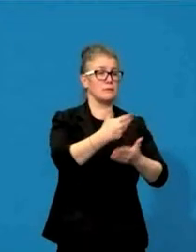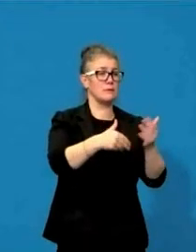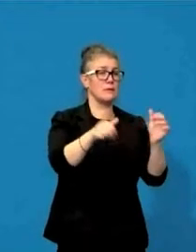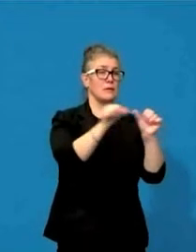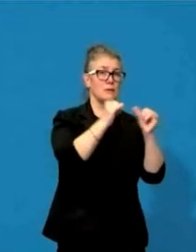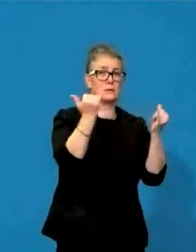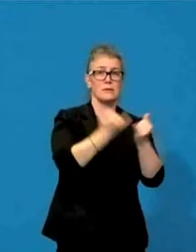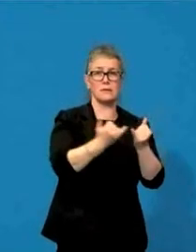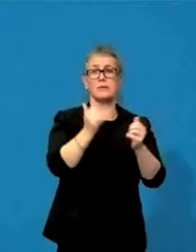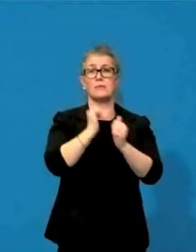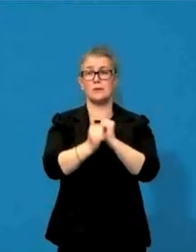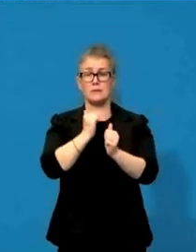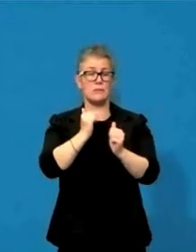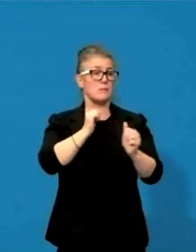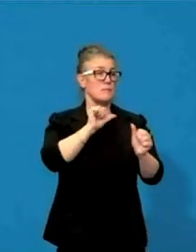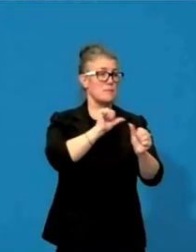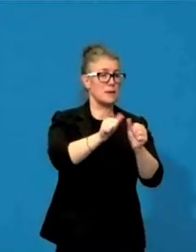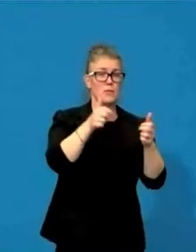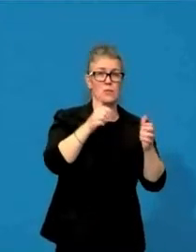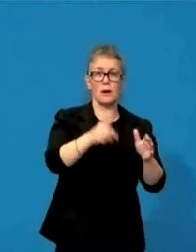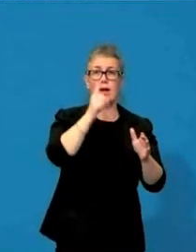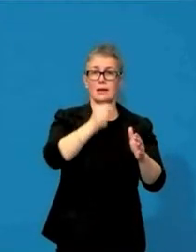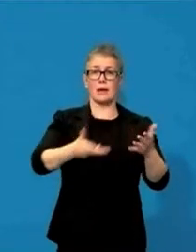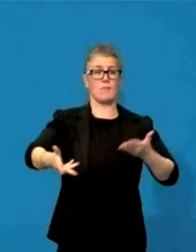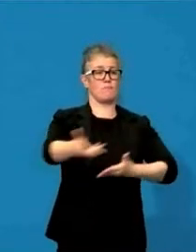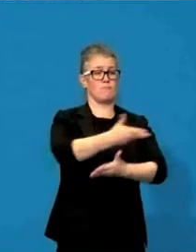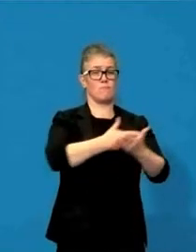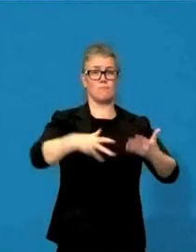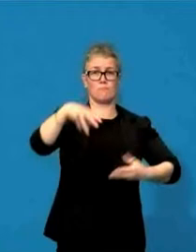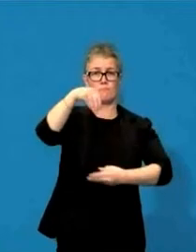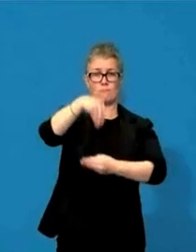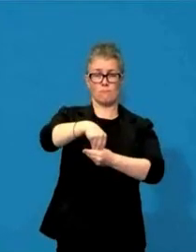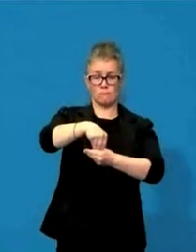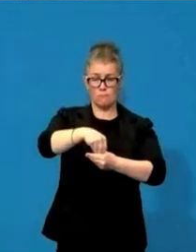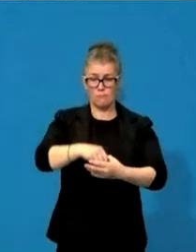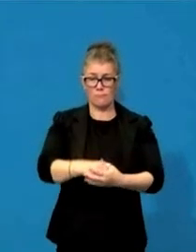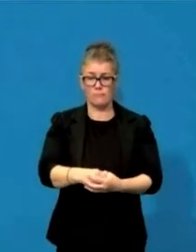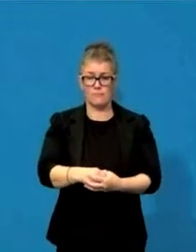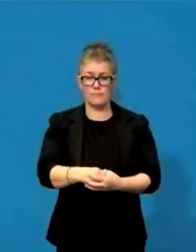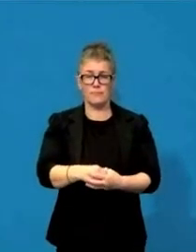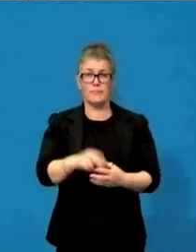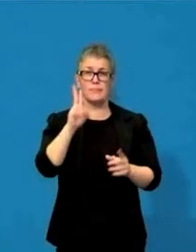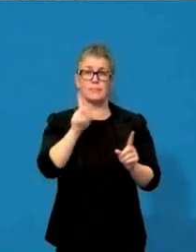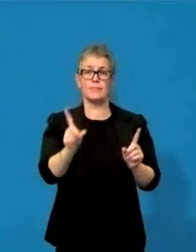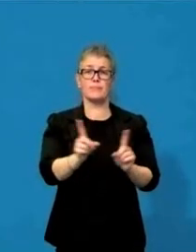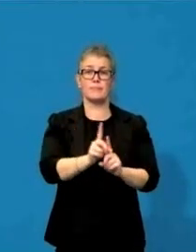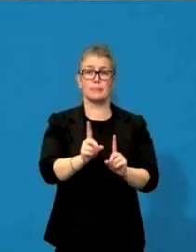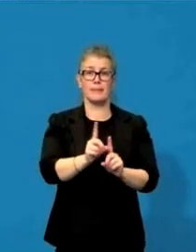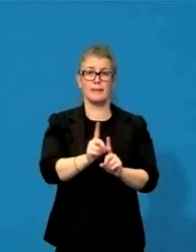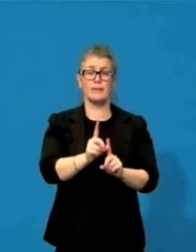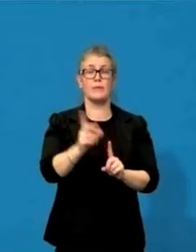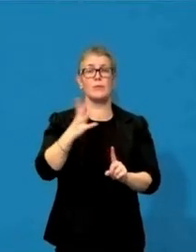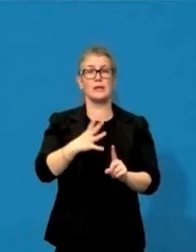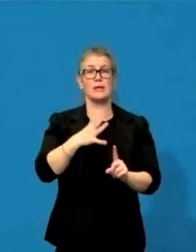members and to - it seems to me that we need to have - to build capacity amongst that